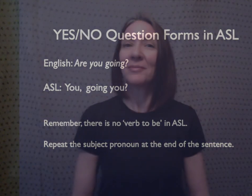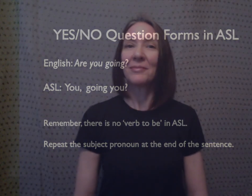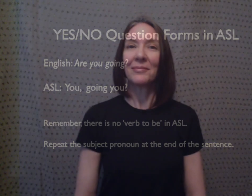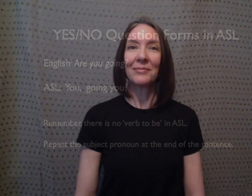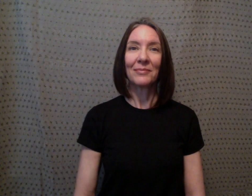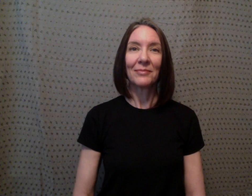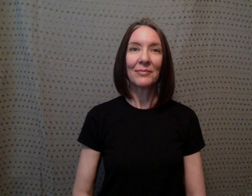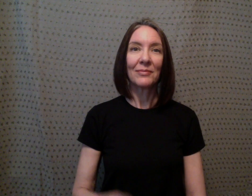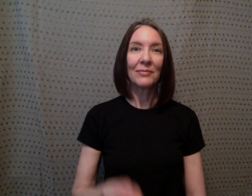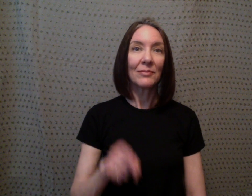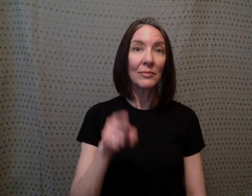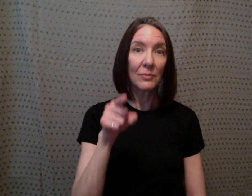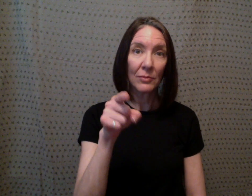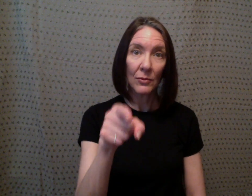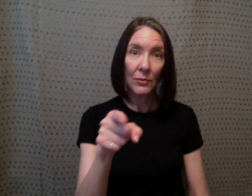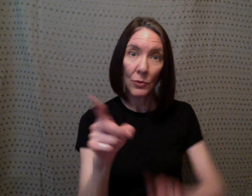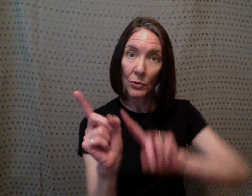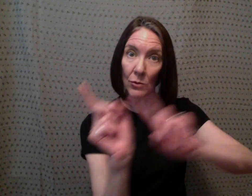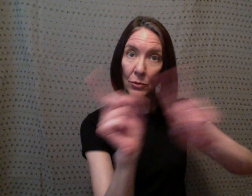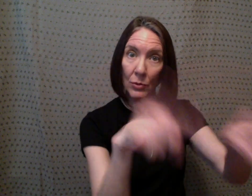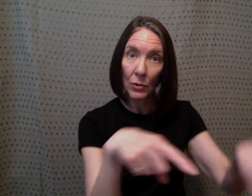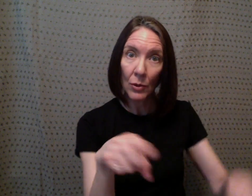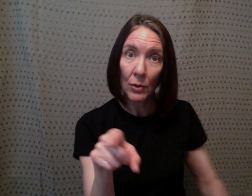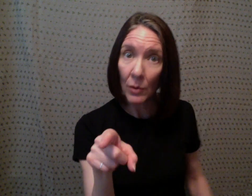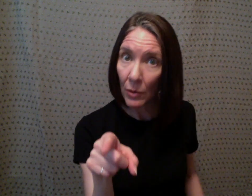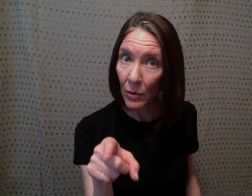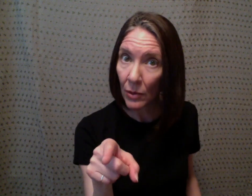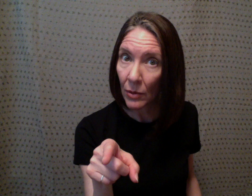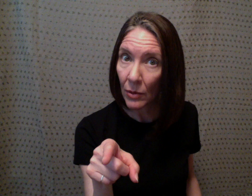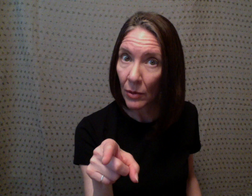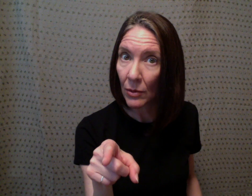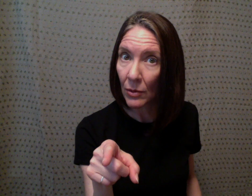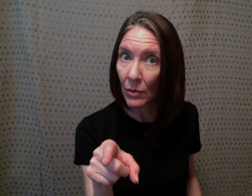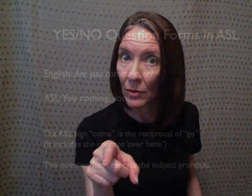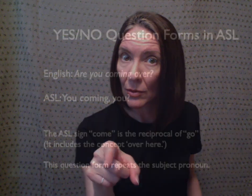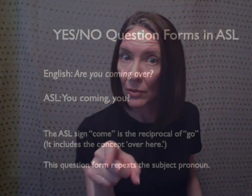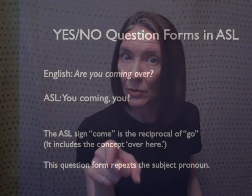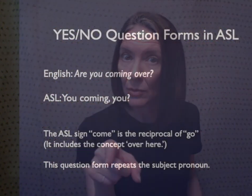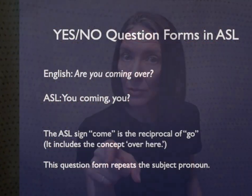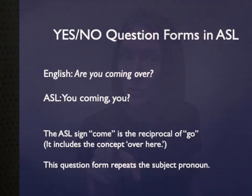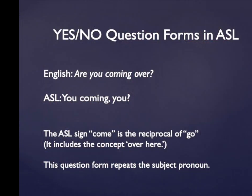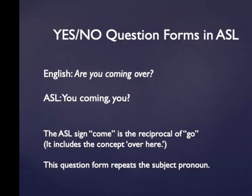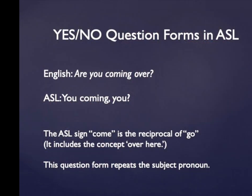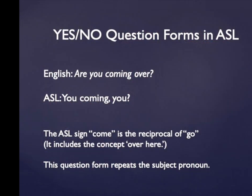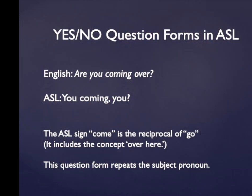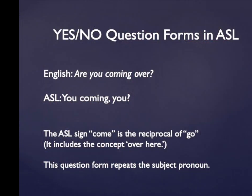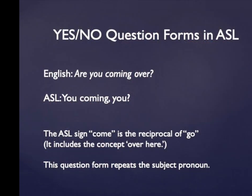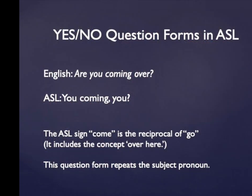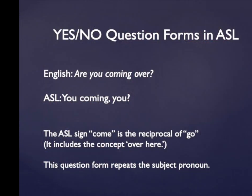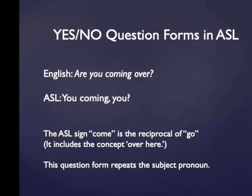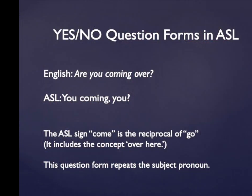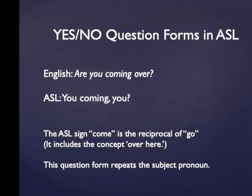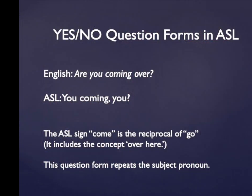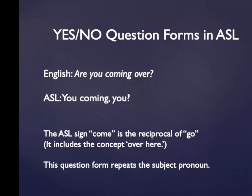question form. Are you going you? "Going" and "coming"